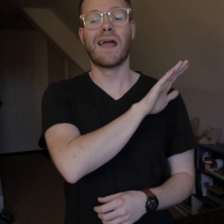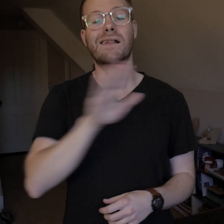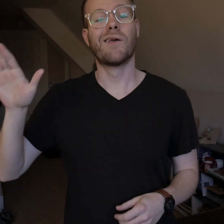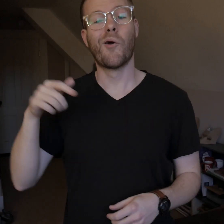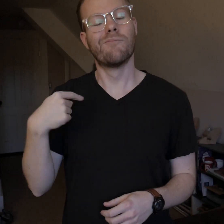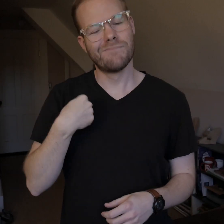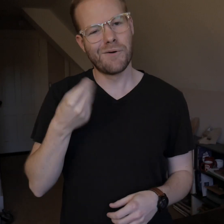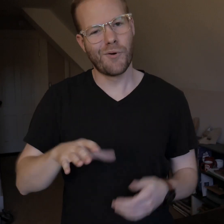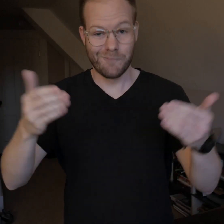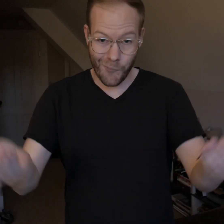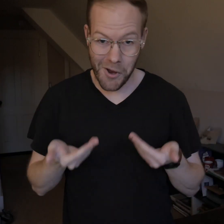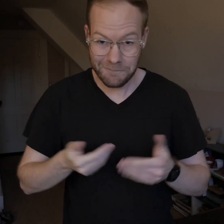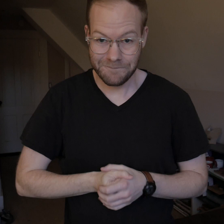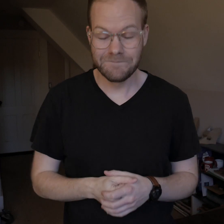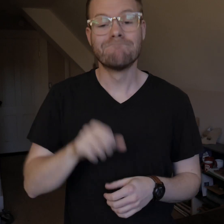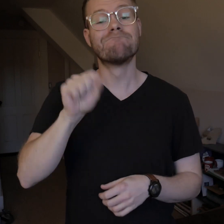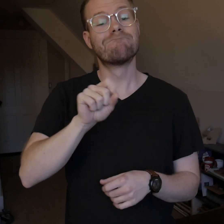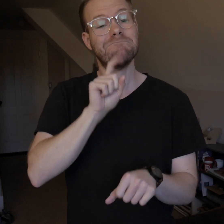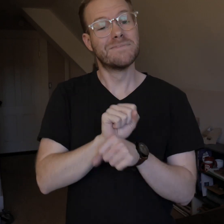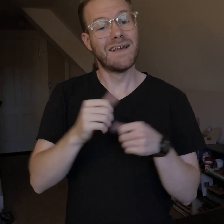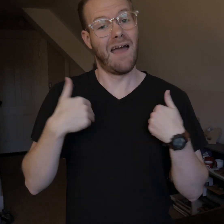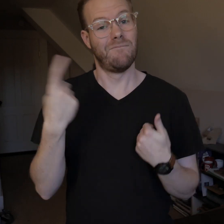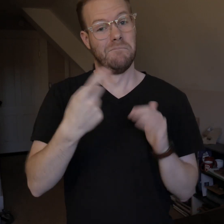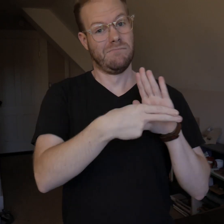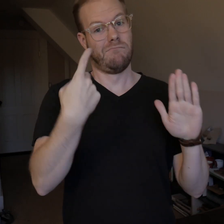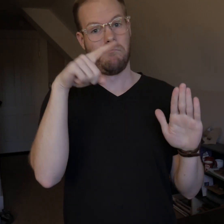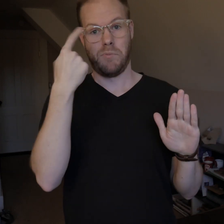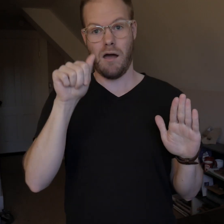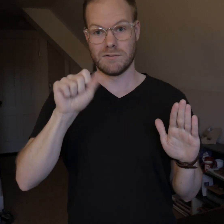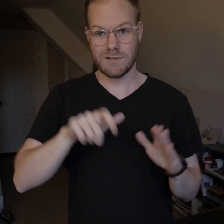Hello, I’m Rogan and welcome. Yes, there is such a thing as Black ASL.